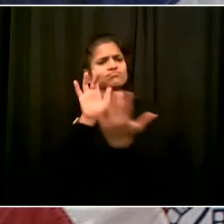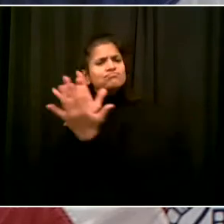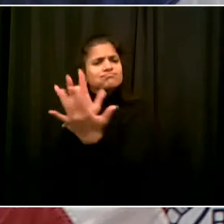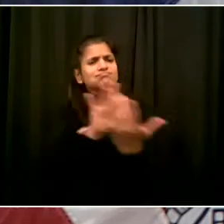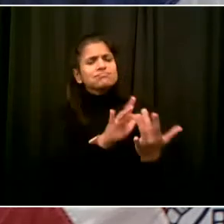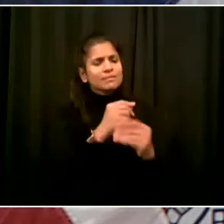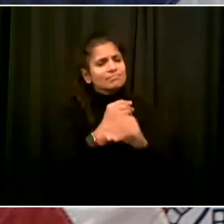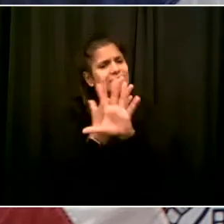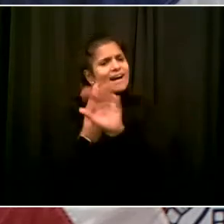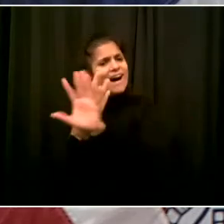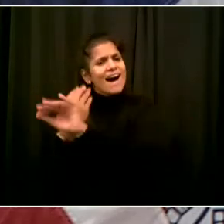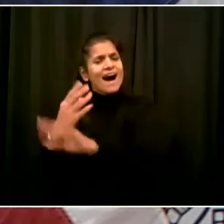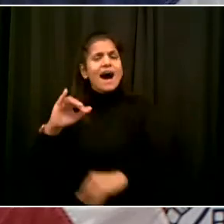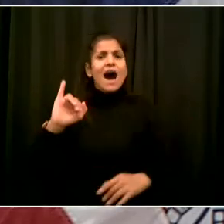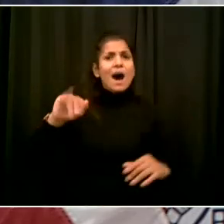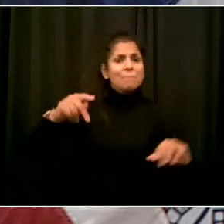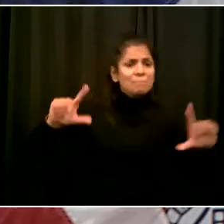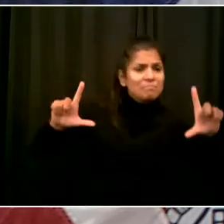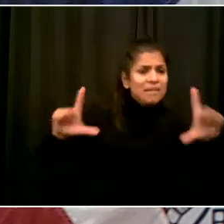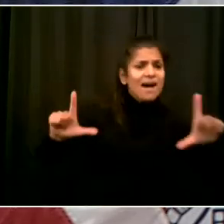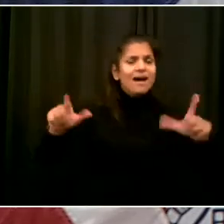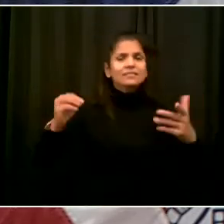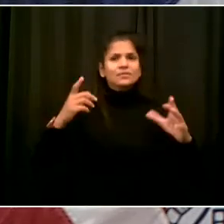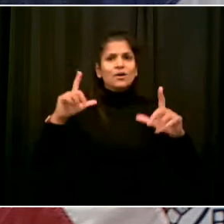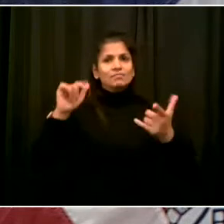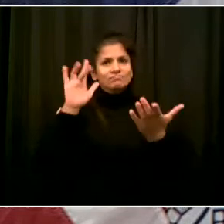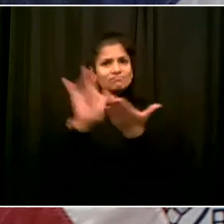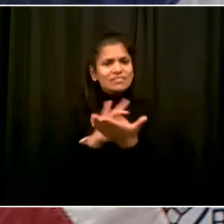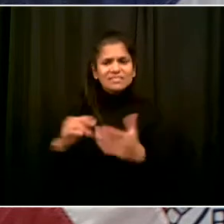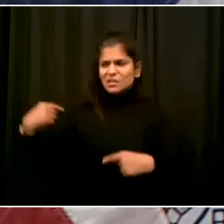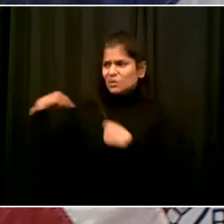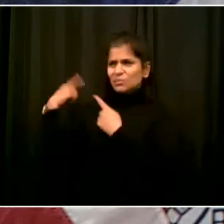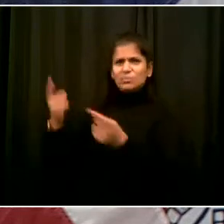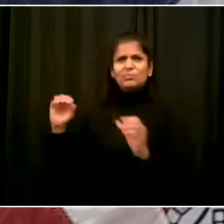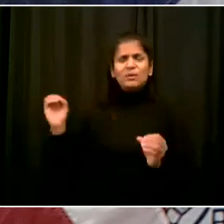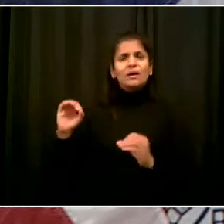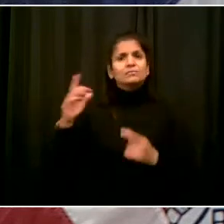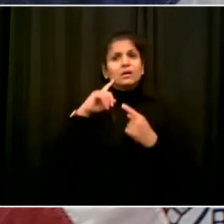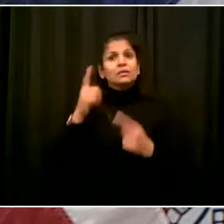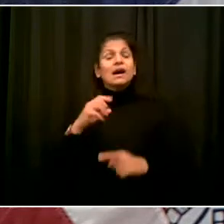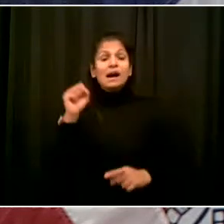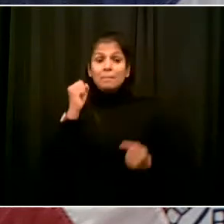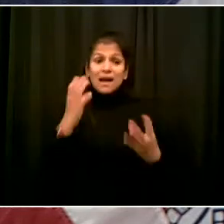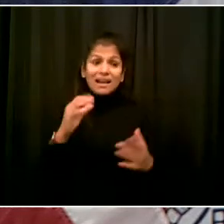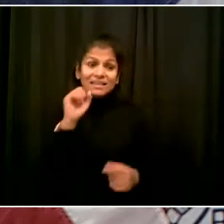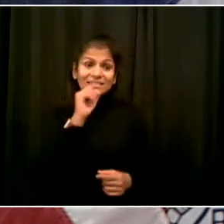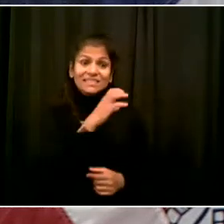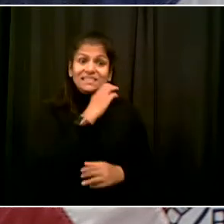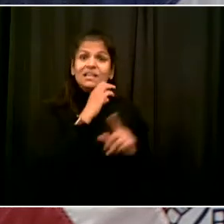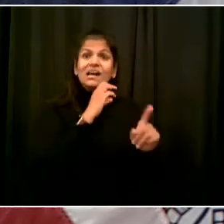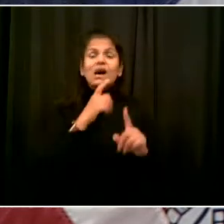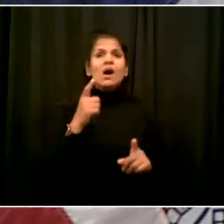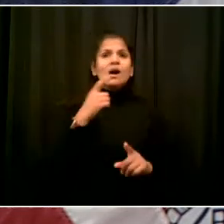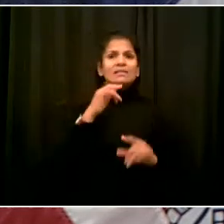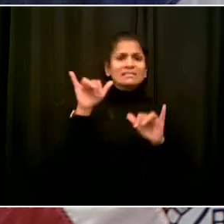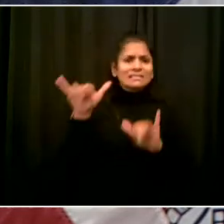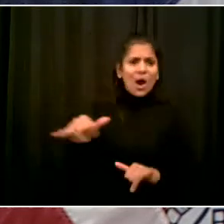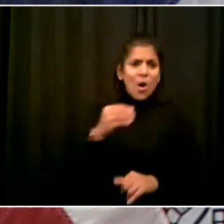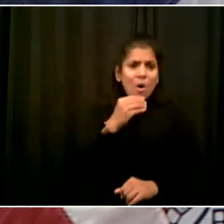SO MANY PEOPLE, IT'S BEEN THEIR ONLYLYW AY TO STAYY CONNECTED. PARTICULARLY FOR A LOT OF THE NISEORS, IT'S BEEN ABSOLUTELY CRUCIAL.